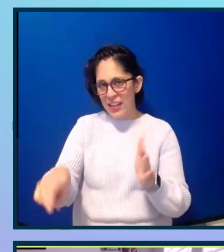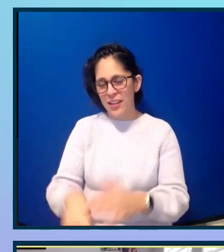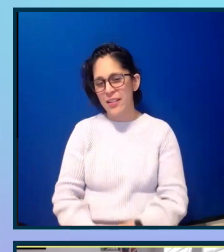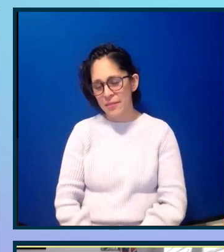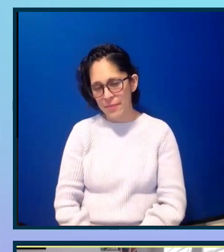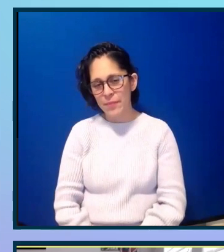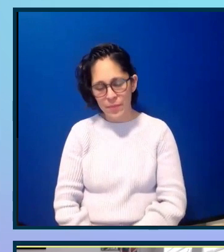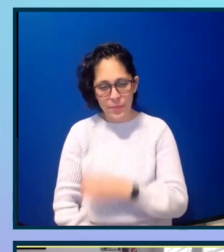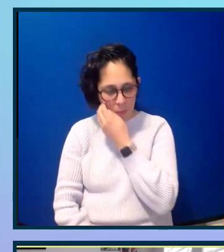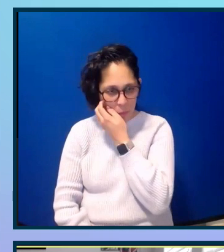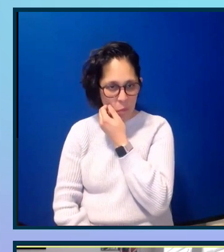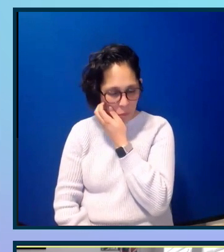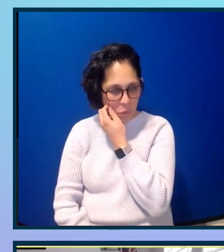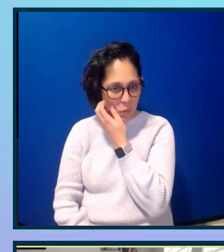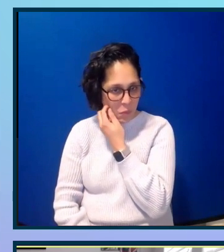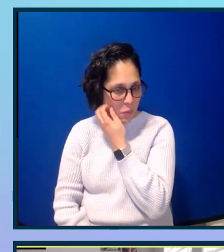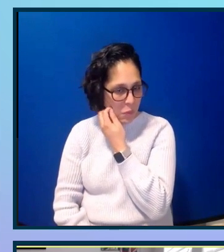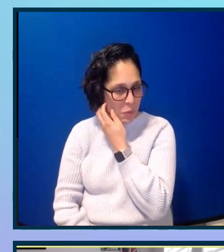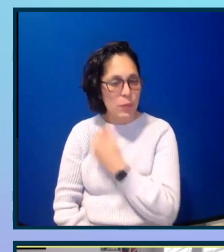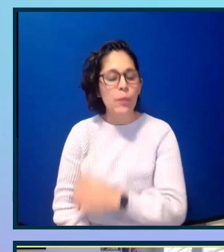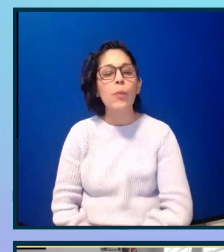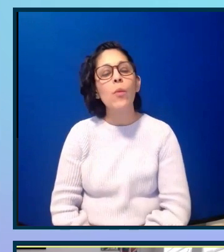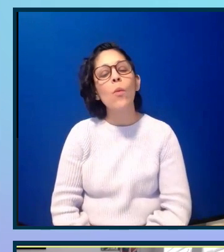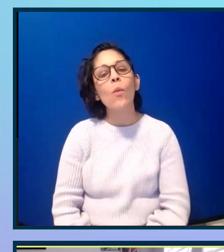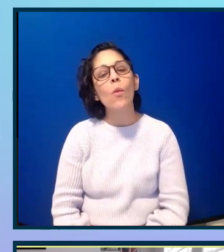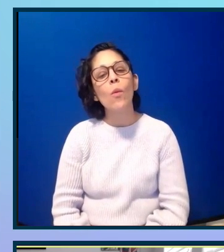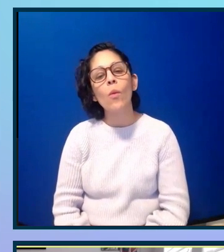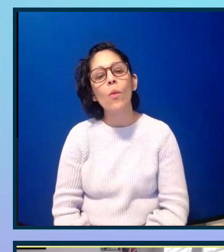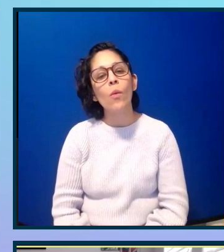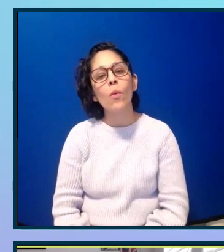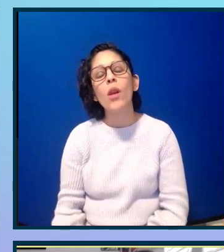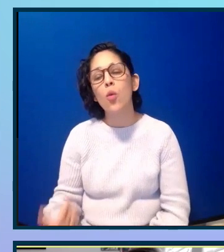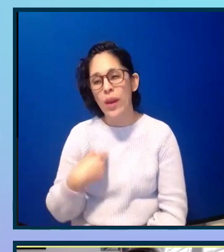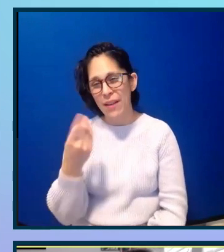And here we have a number of ways, a number of patterns to help support this.